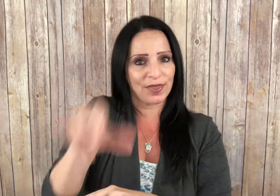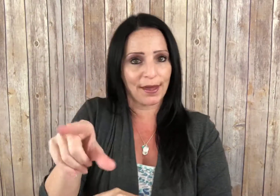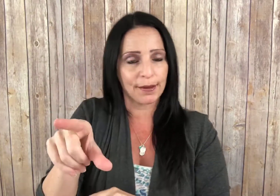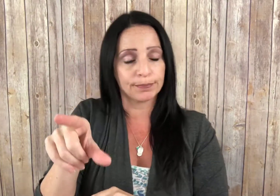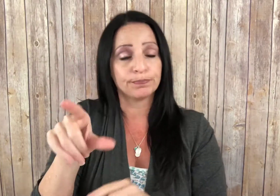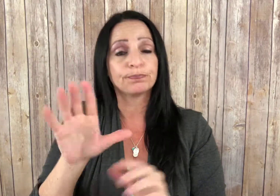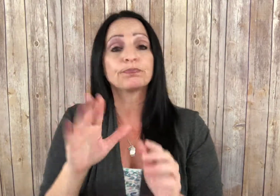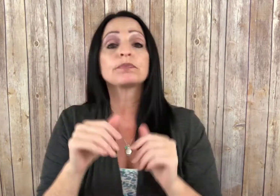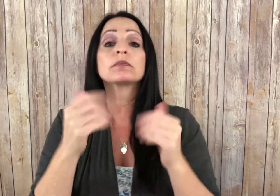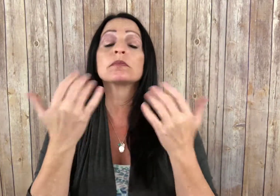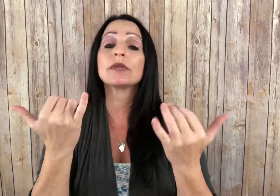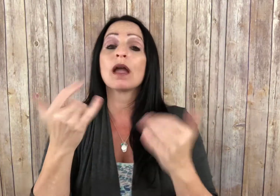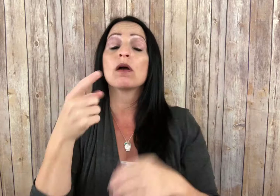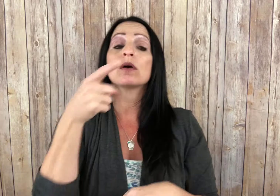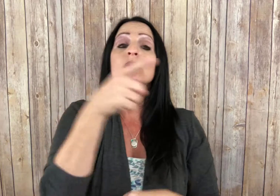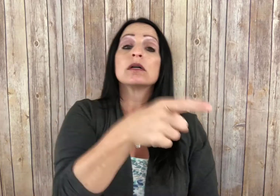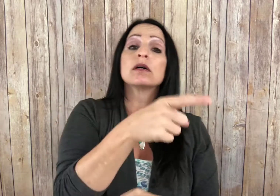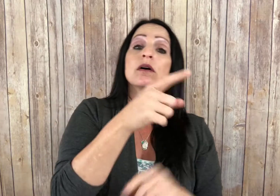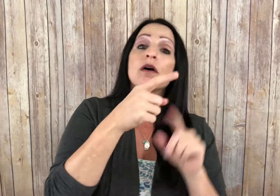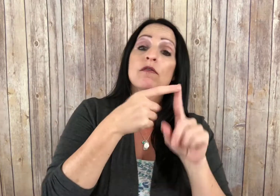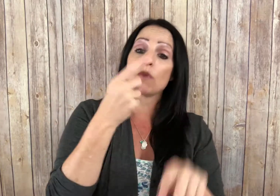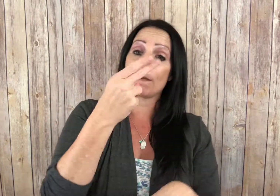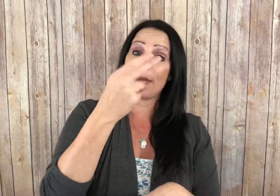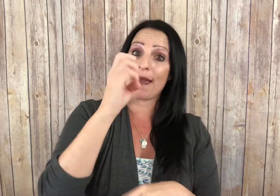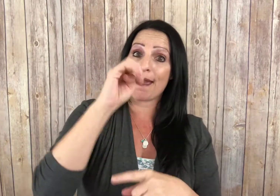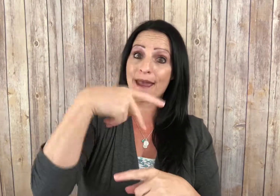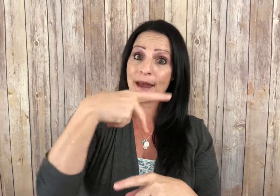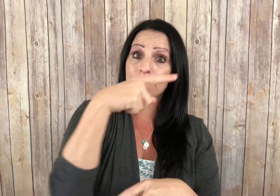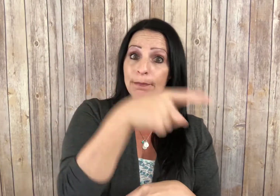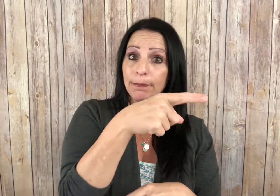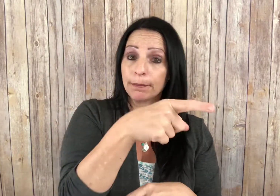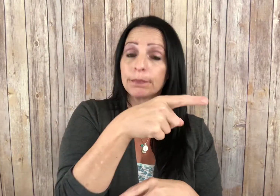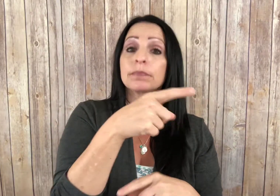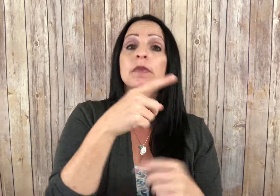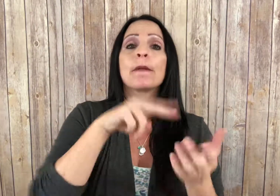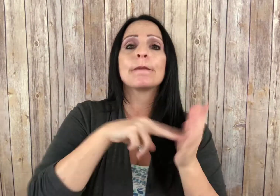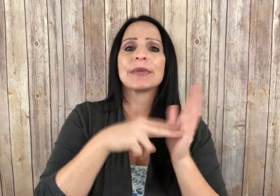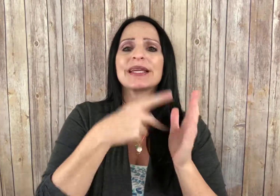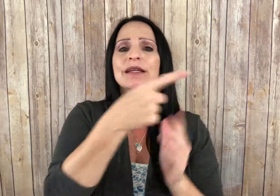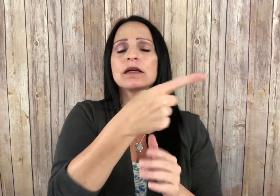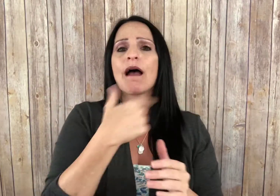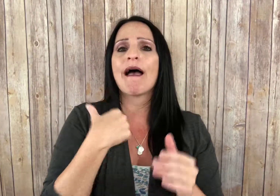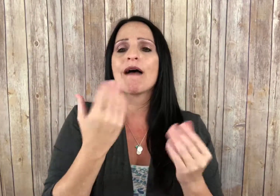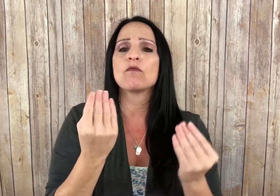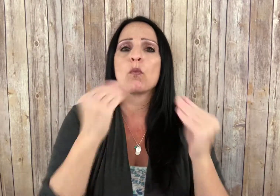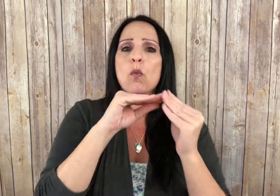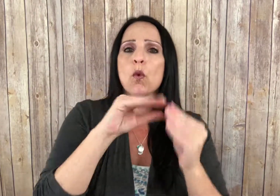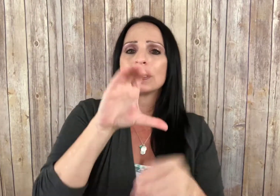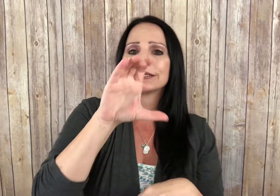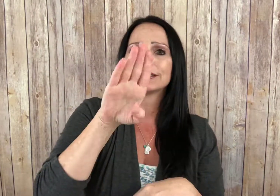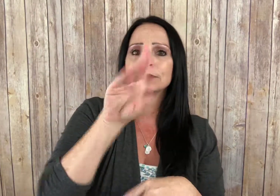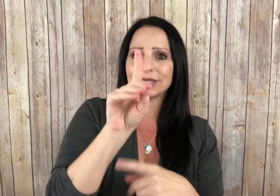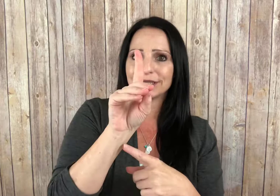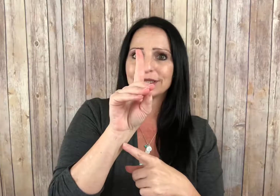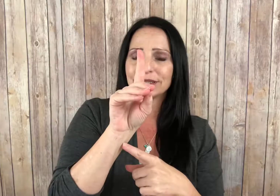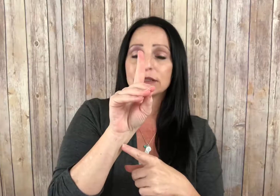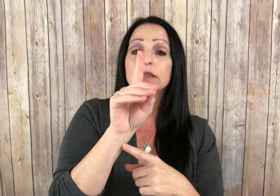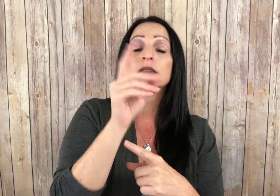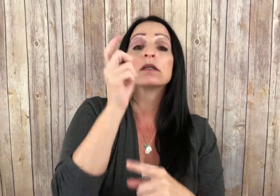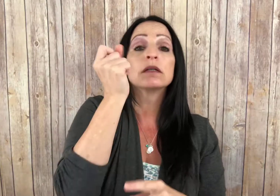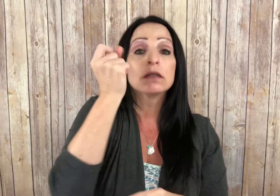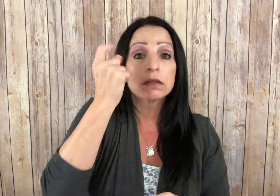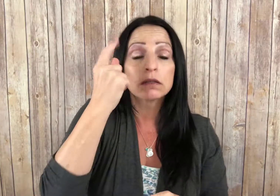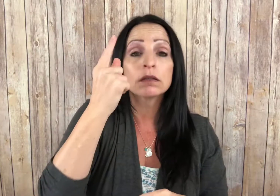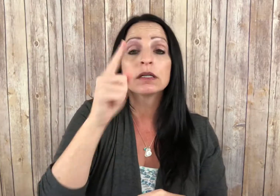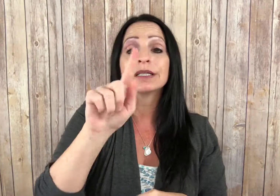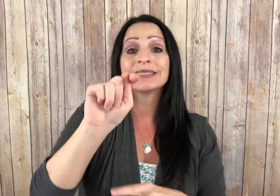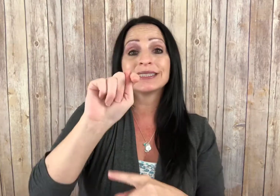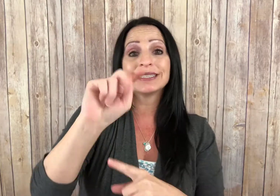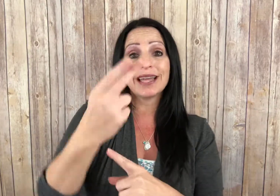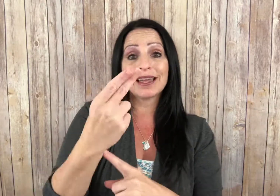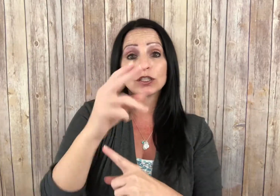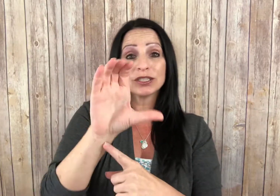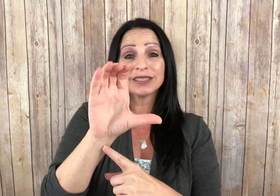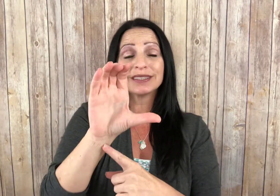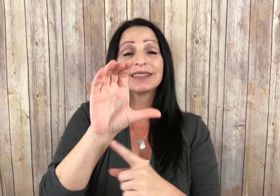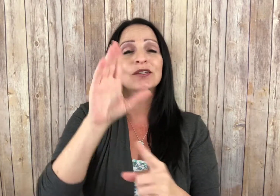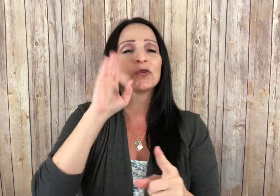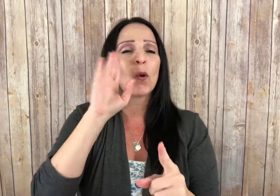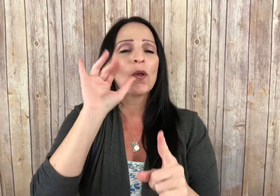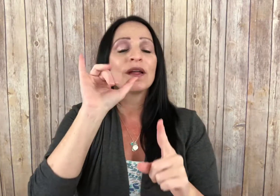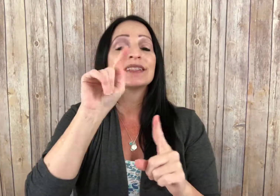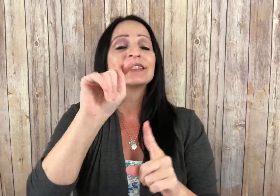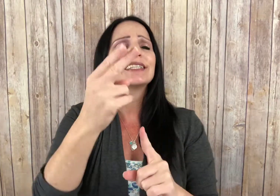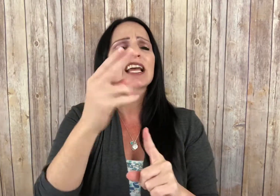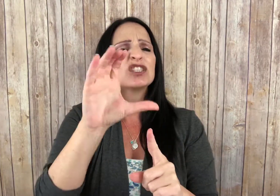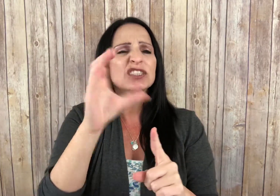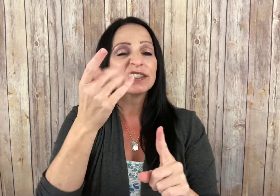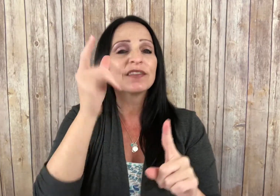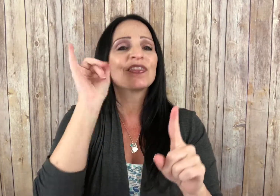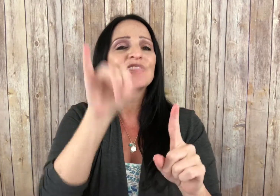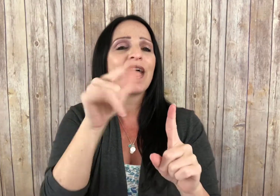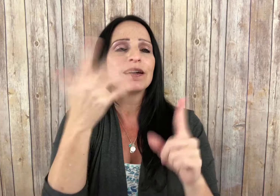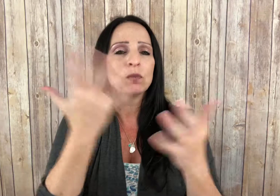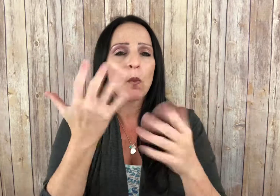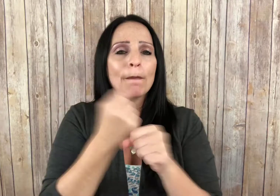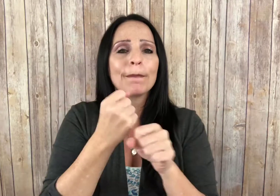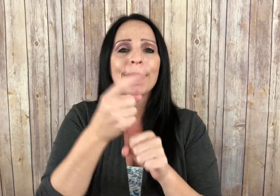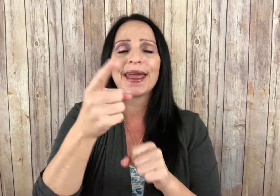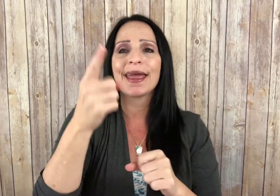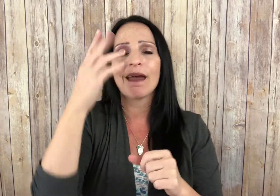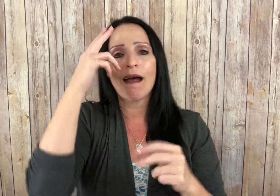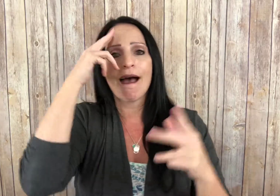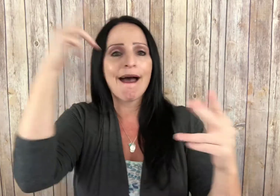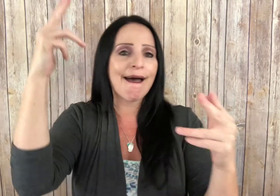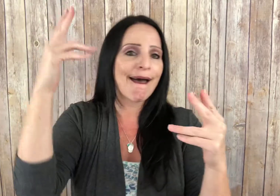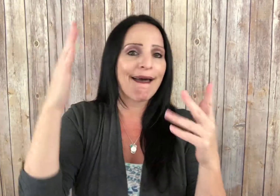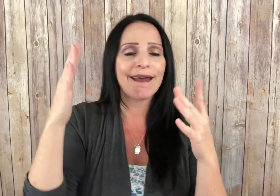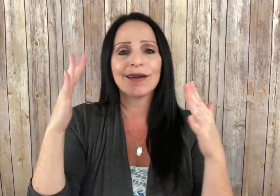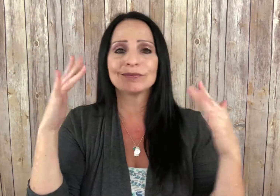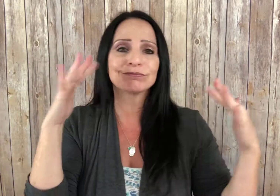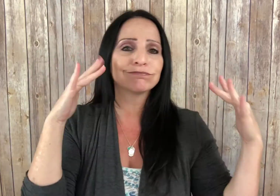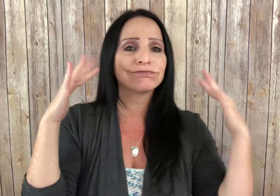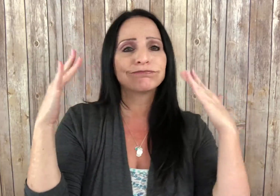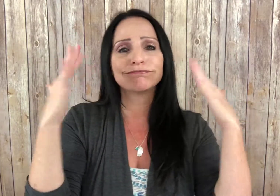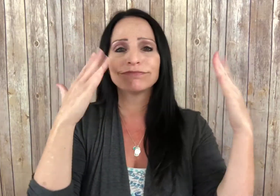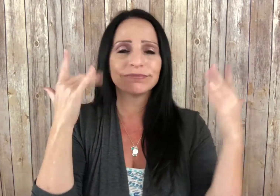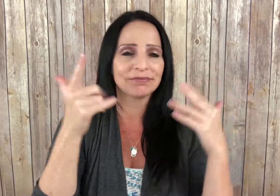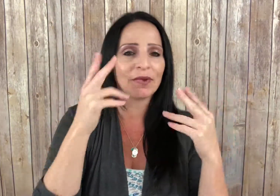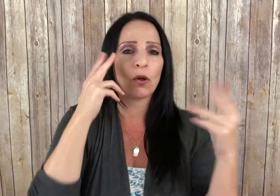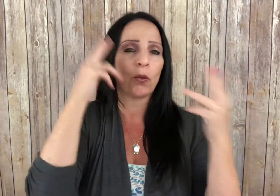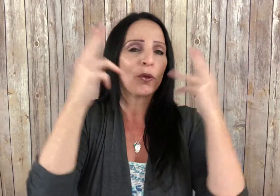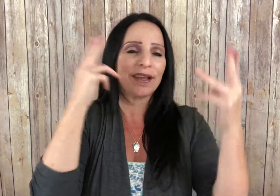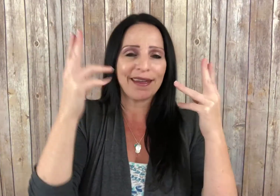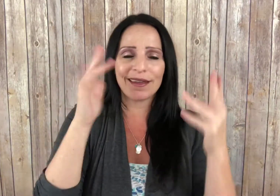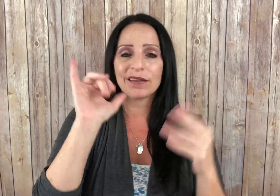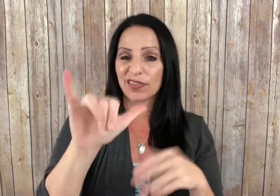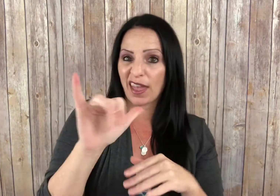CBD extracted from hemp typically contains more CBD and less THC, which contains psycho-active properties.